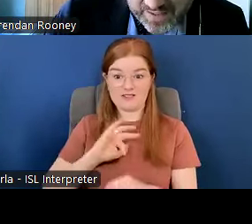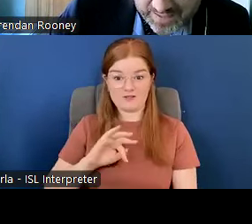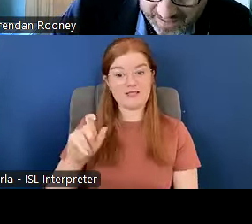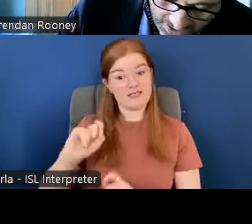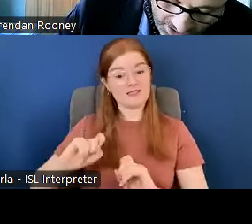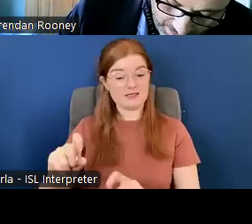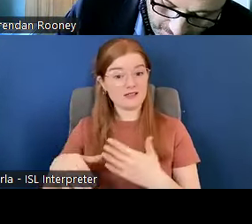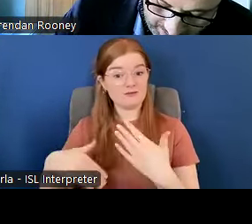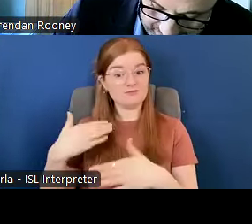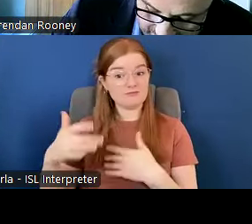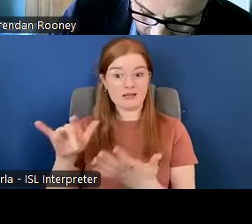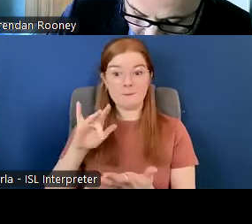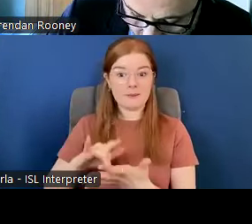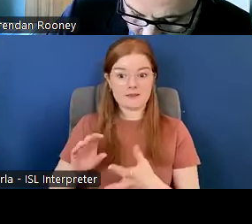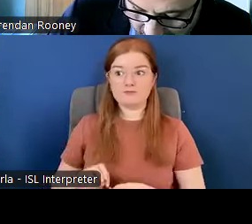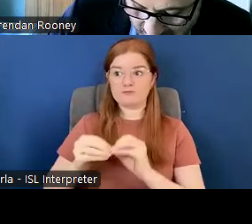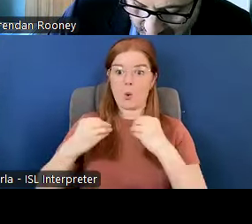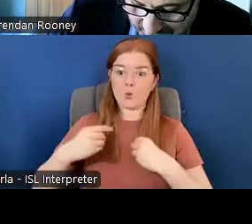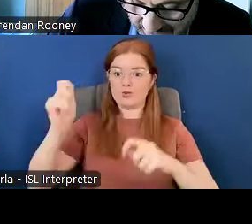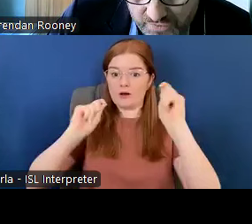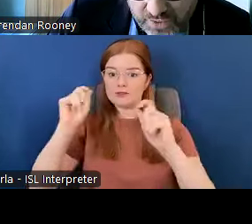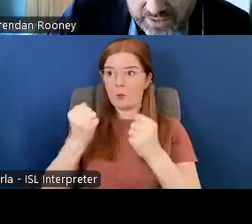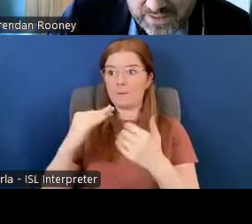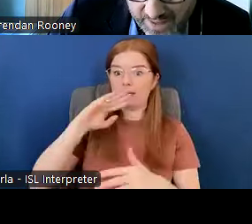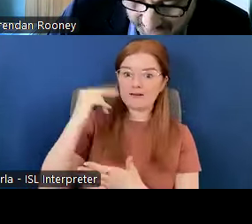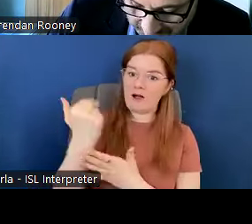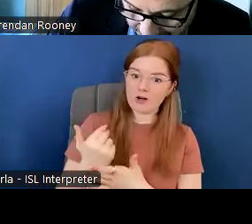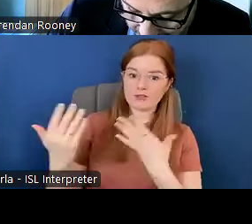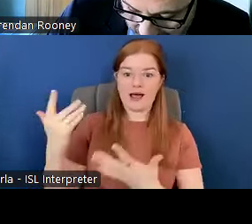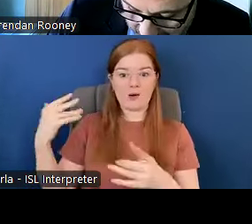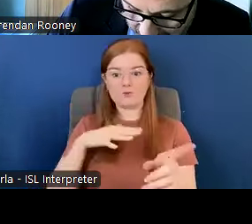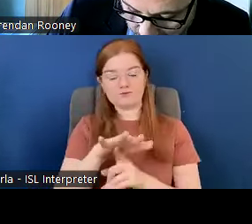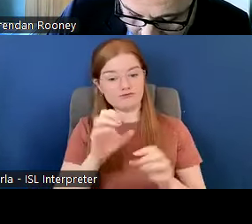process of formulating his own thoughts on art and its role in society. And it was